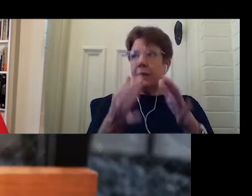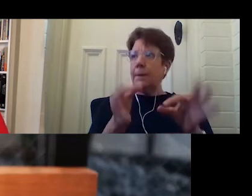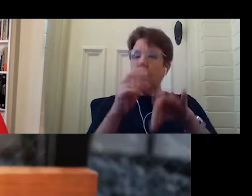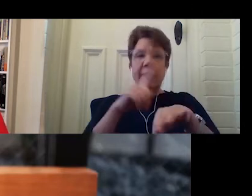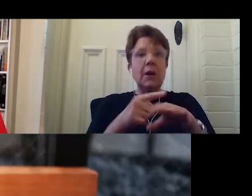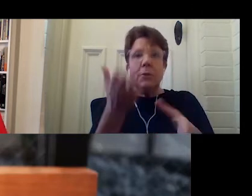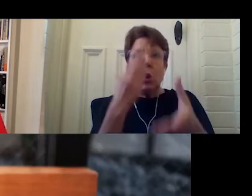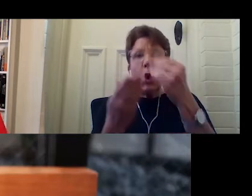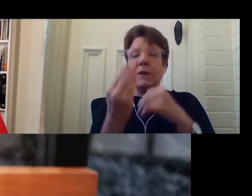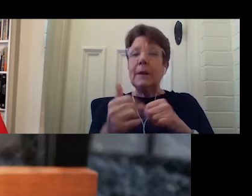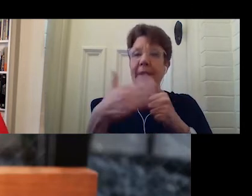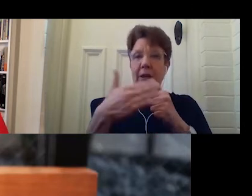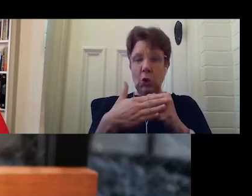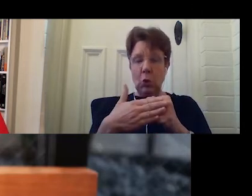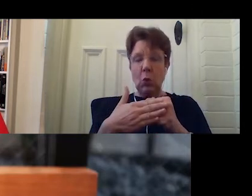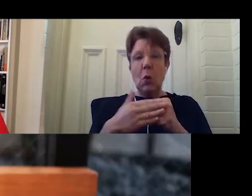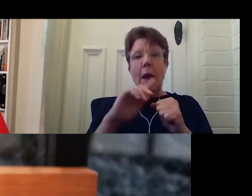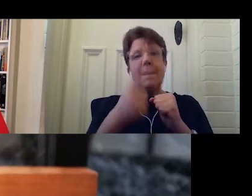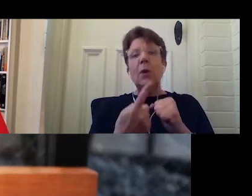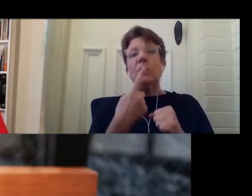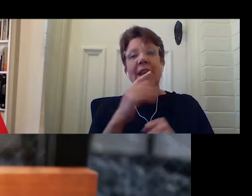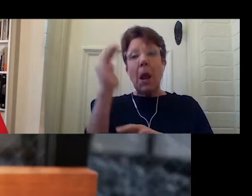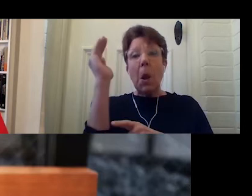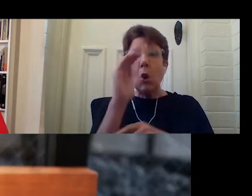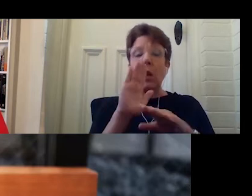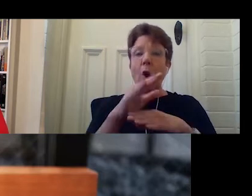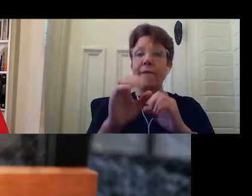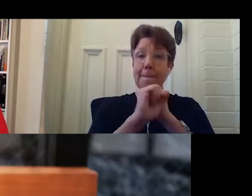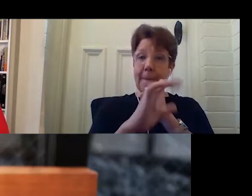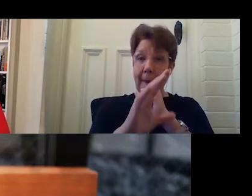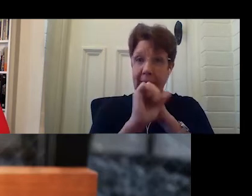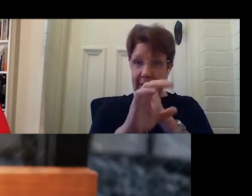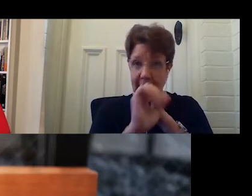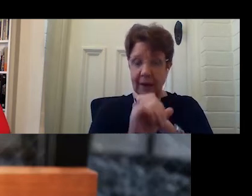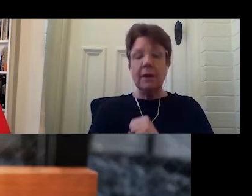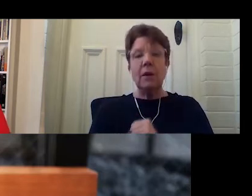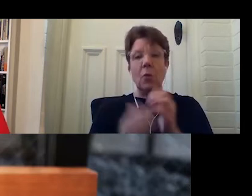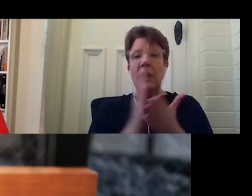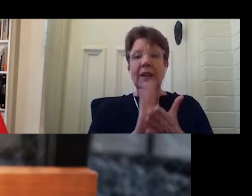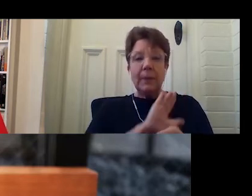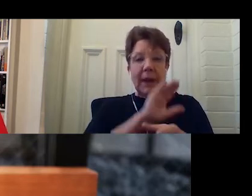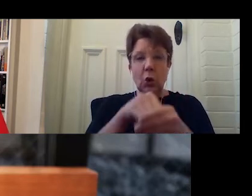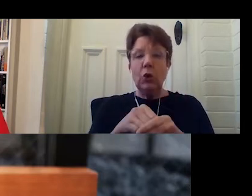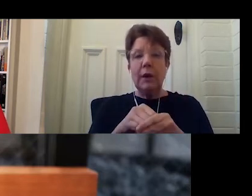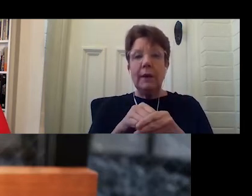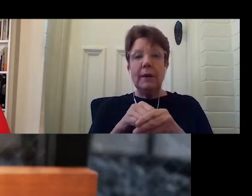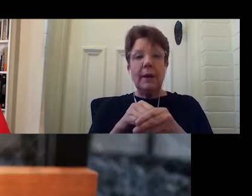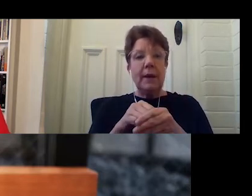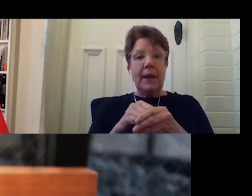Although, I would actually suggest that learning about marketing really needs to be incorporated as part of your overall marketing strategy,